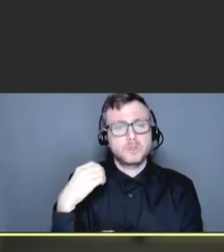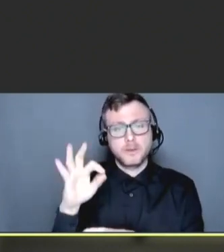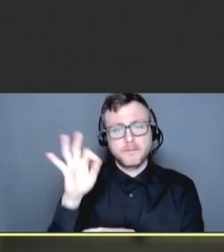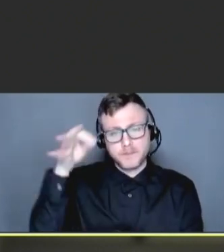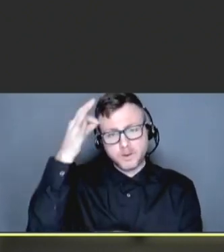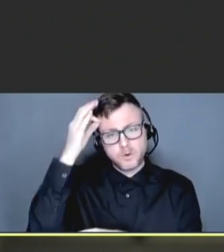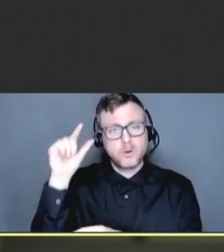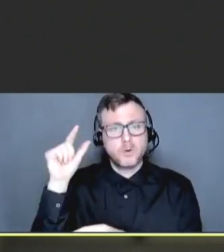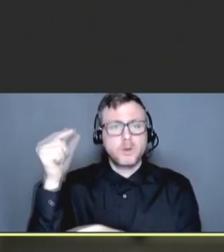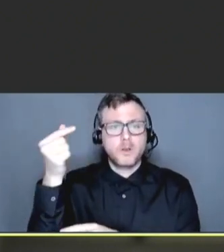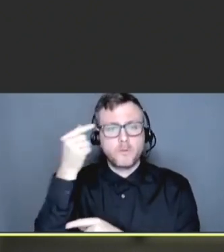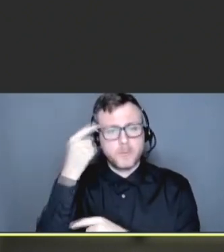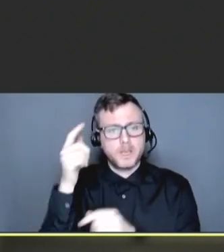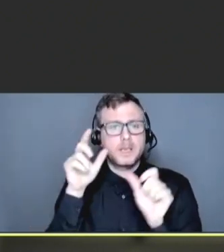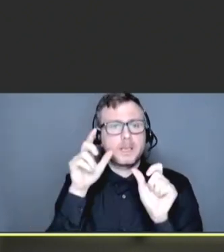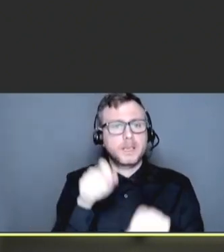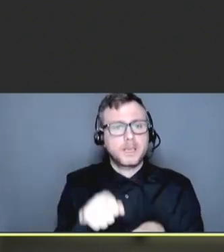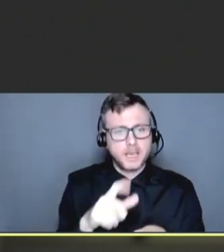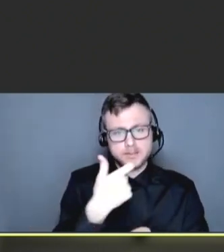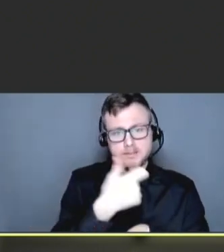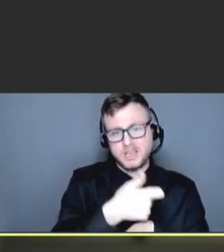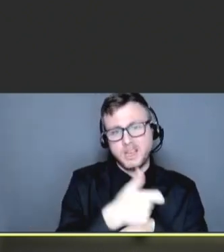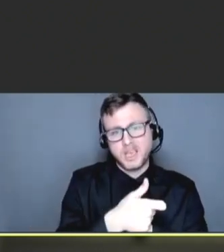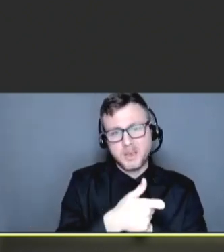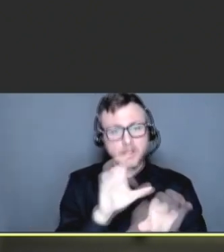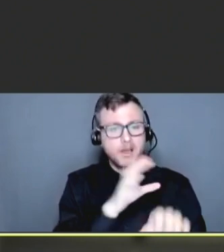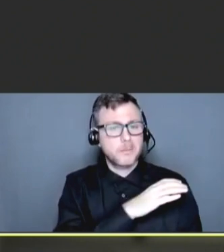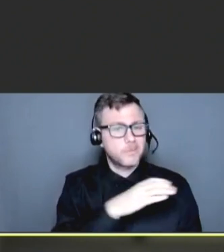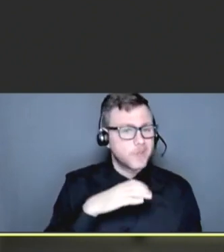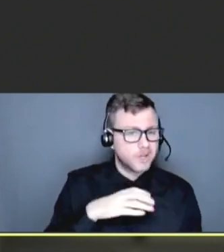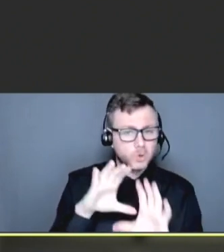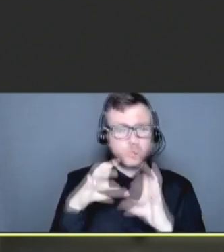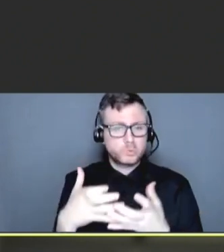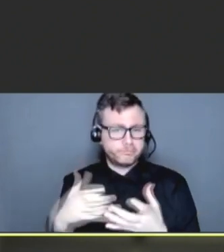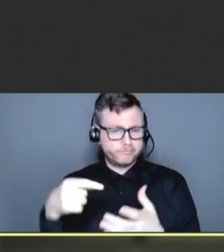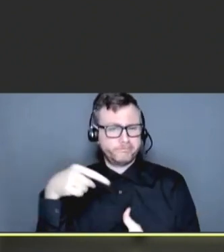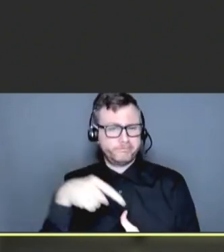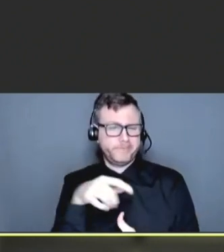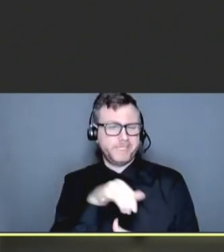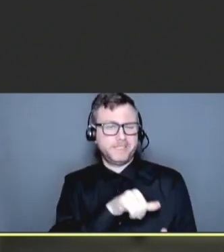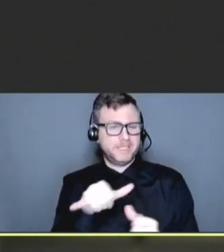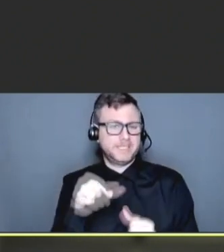establish or control committees or groups like this one, to obtain advice or recommendations.